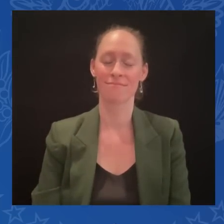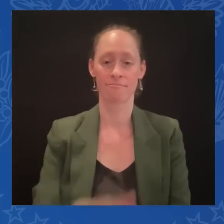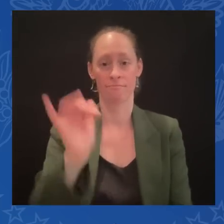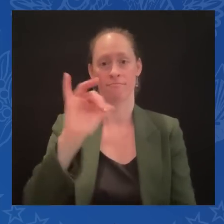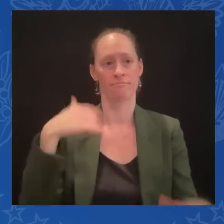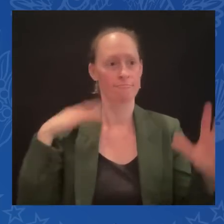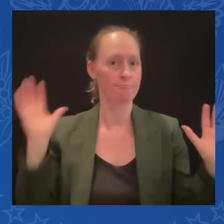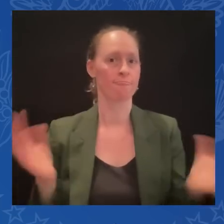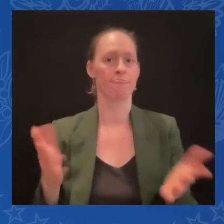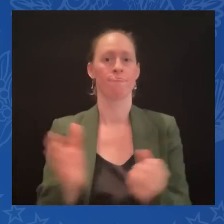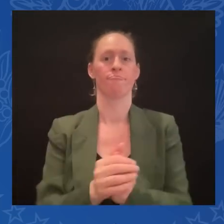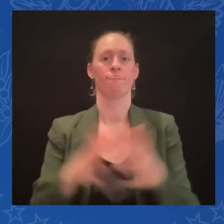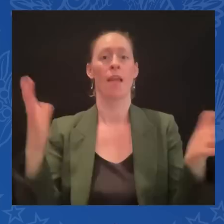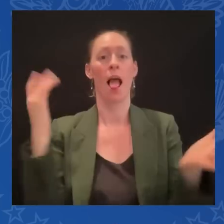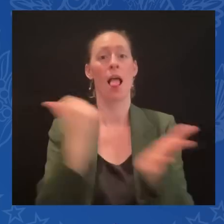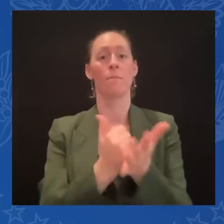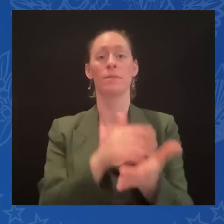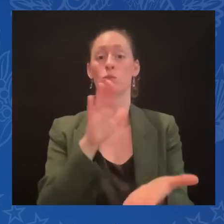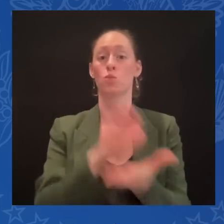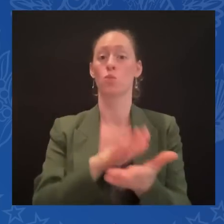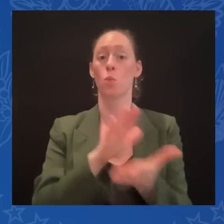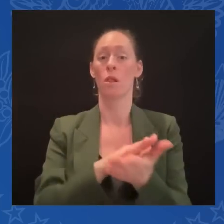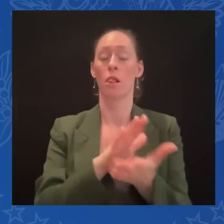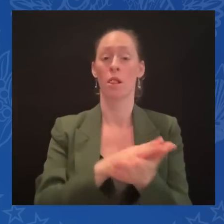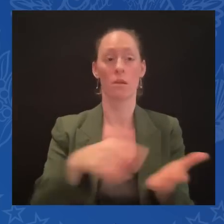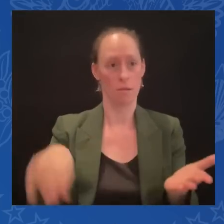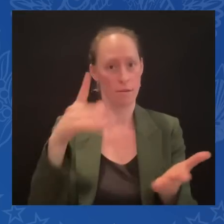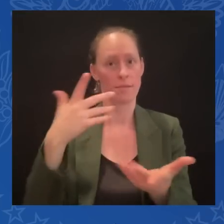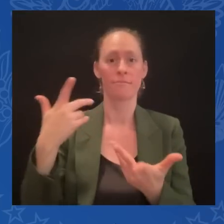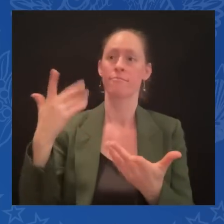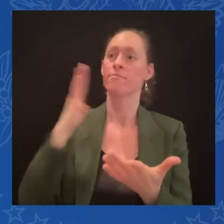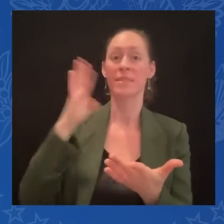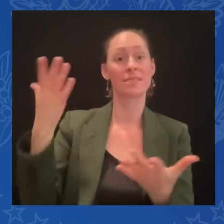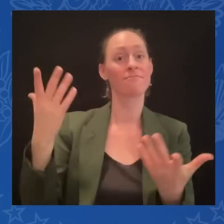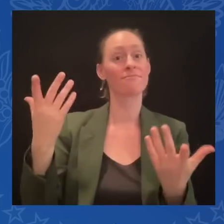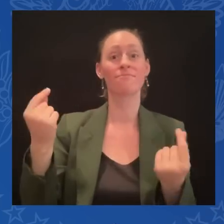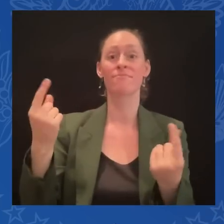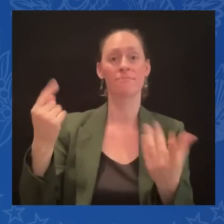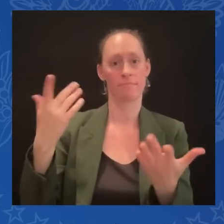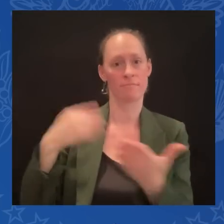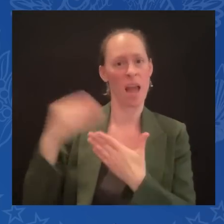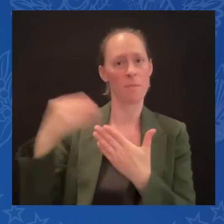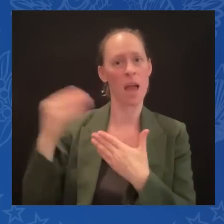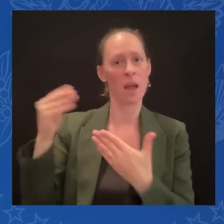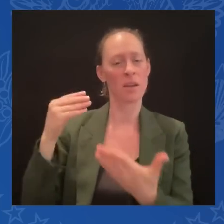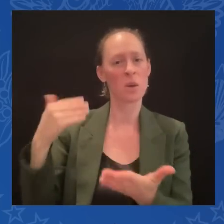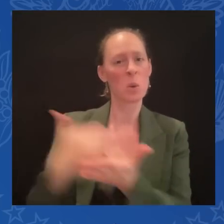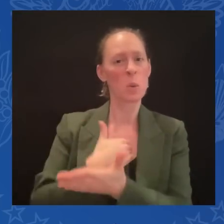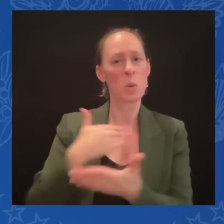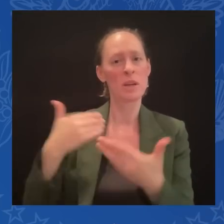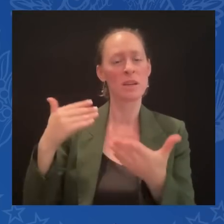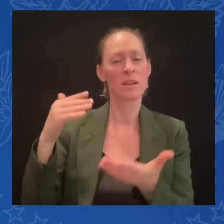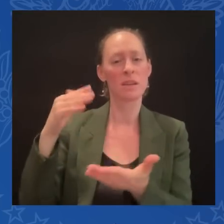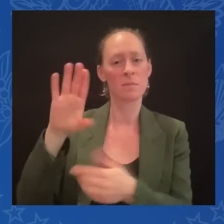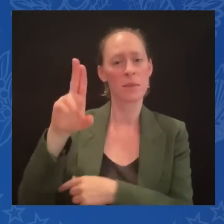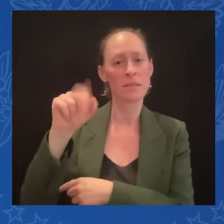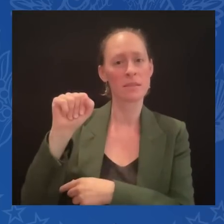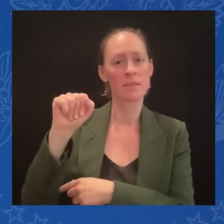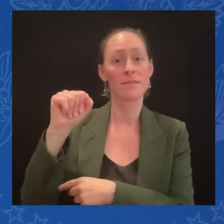Because, guess what? The diesel buses cause asthma. They cause problems. They cause additional problems. You all remember, during the pandemic,